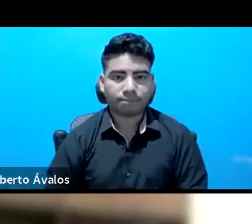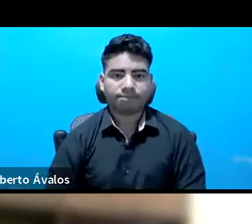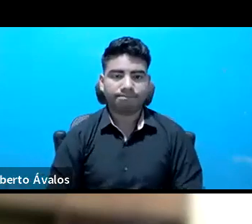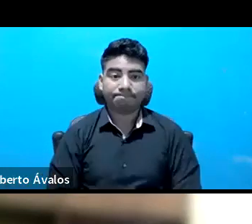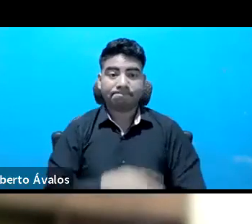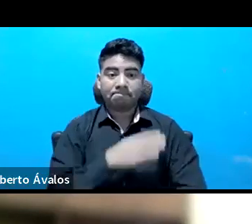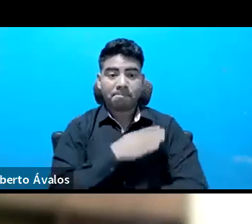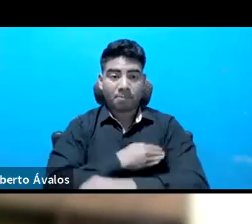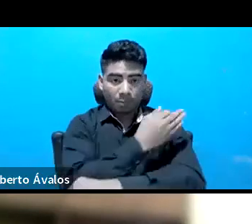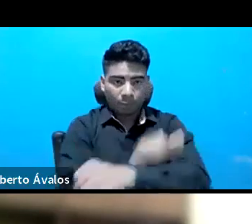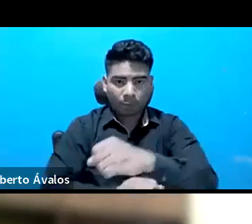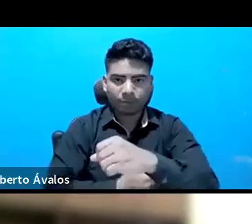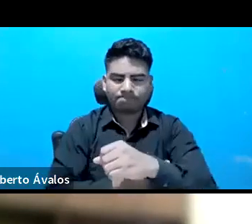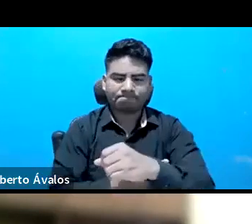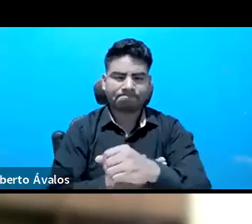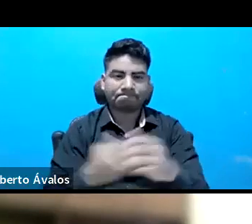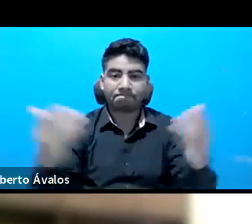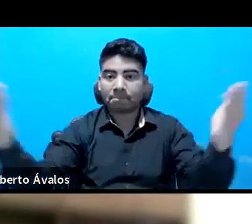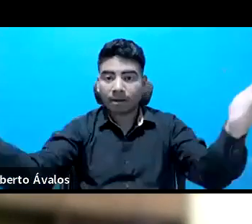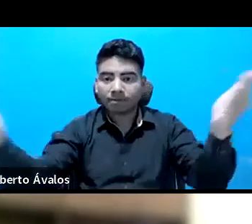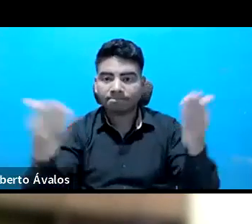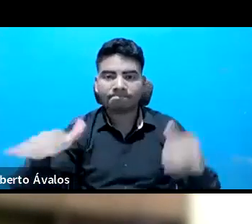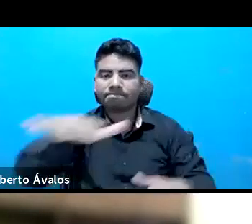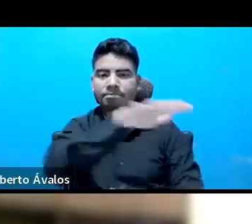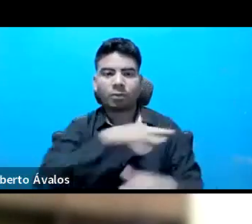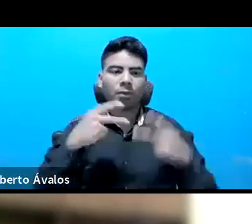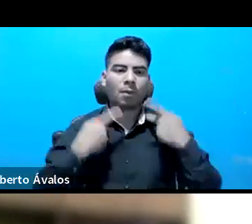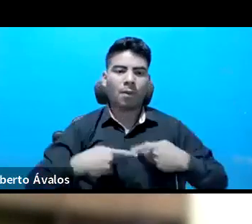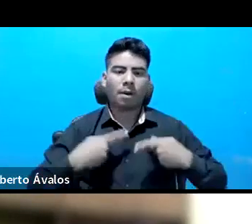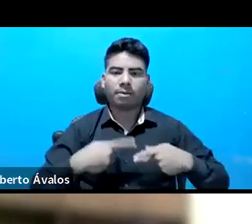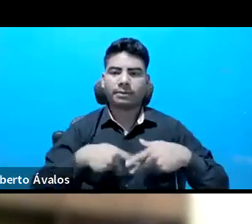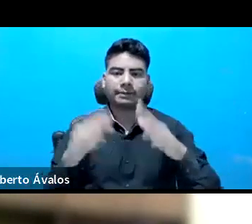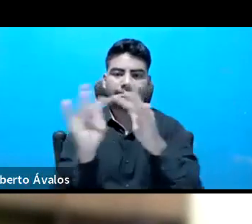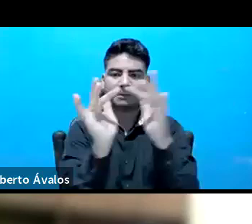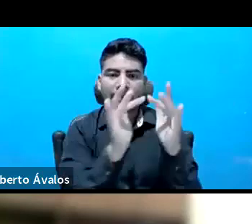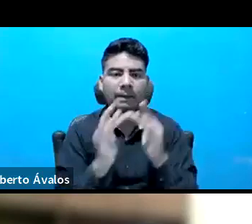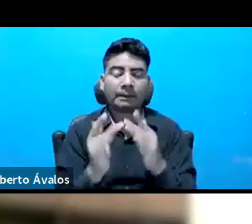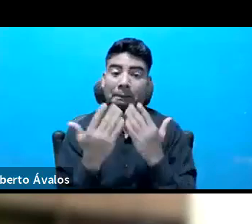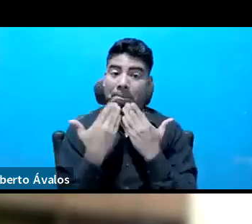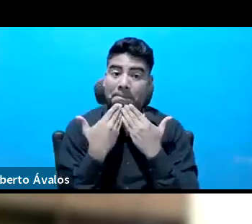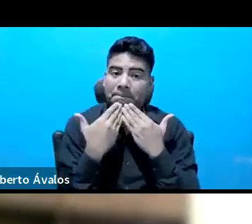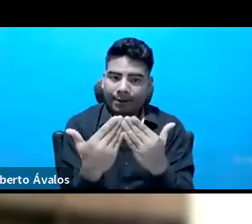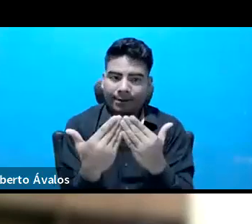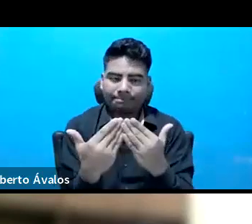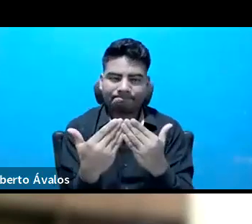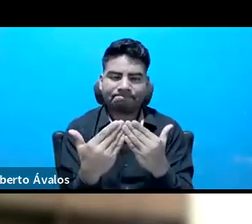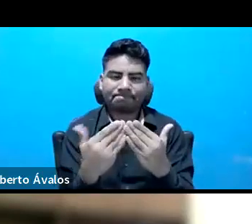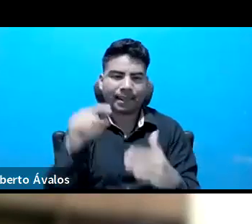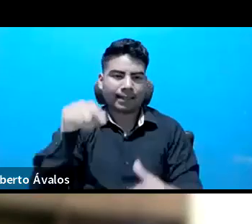When I start this and this, and hey, Samuela, Yamani.